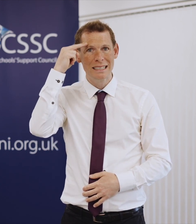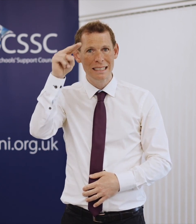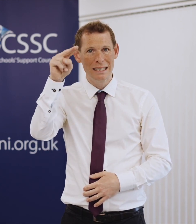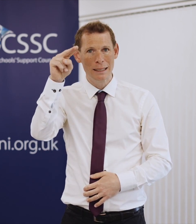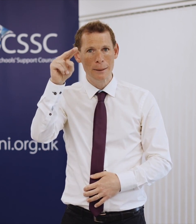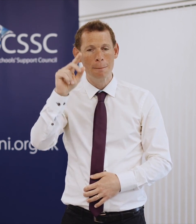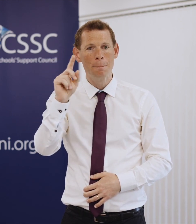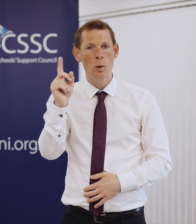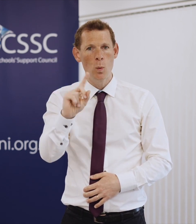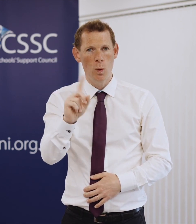You name - what?